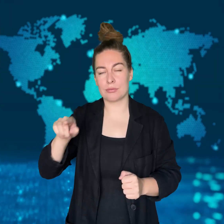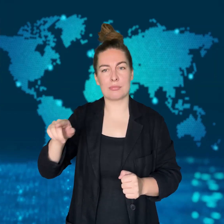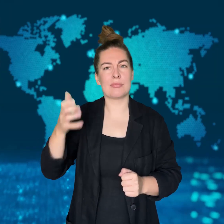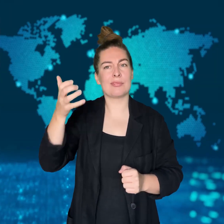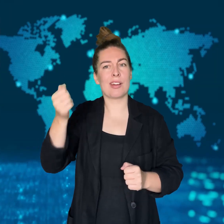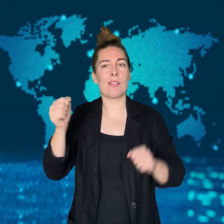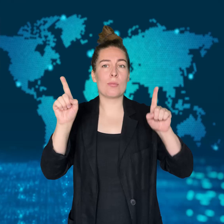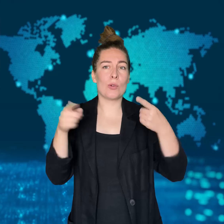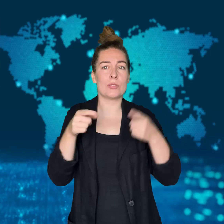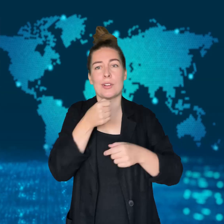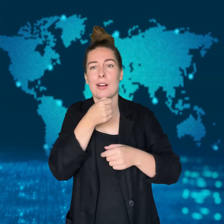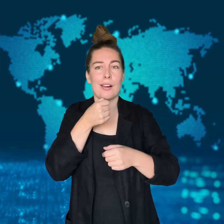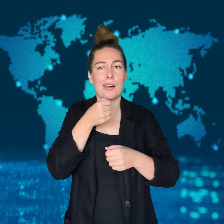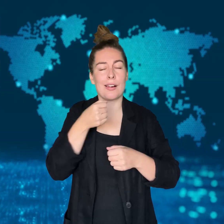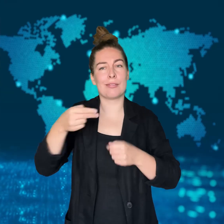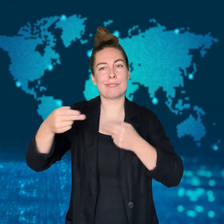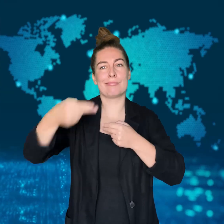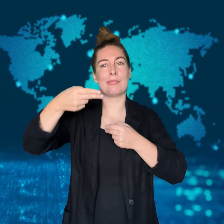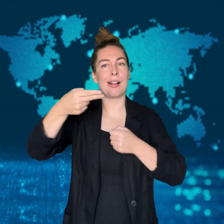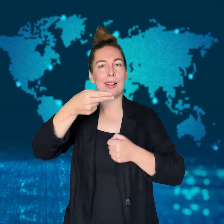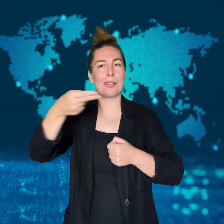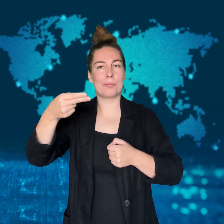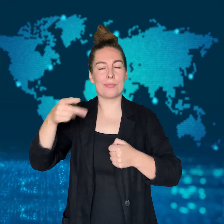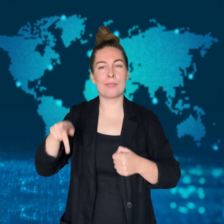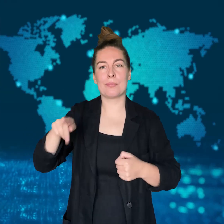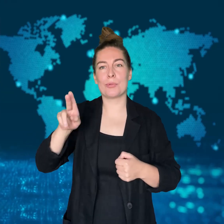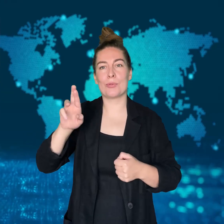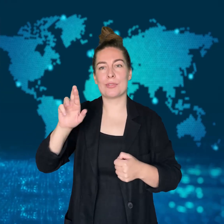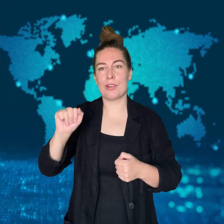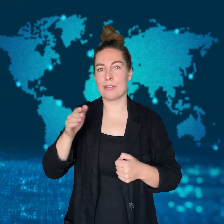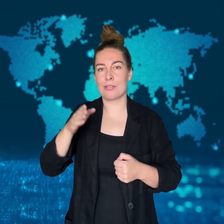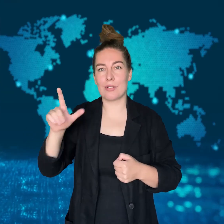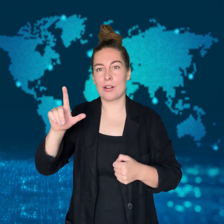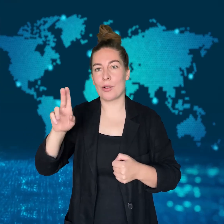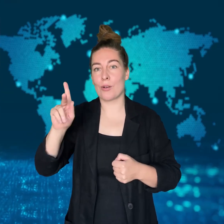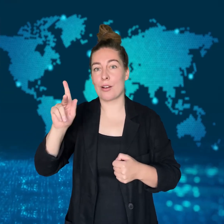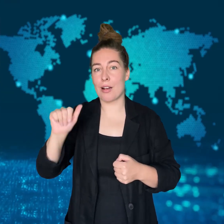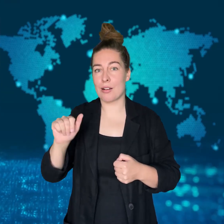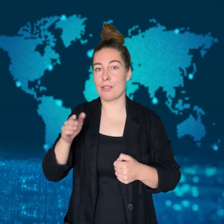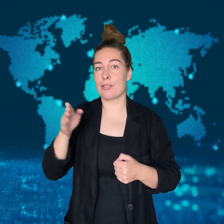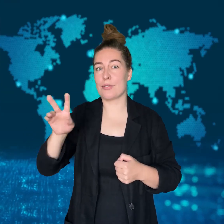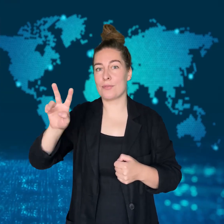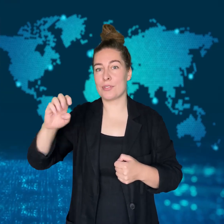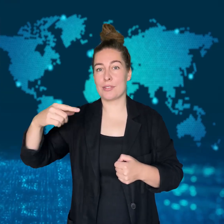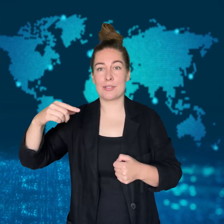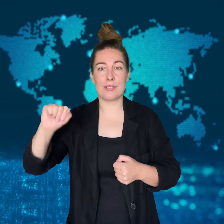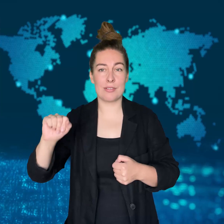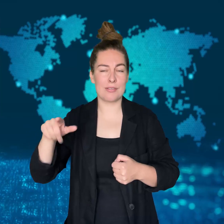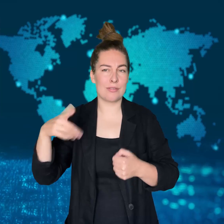Amadeus Fernando Pagente, who has the performing